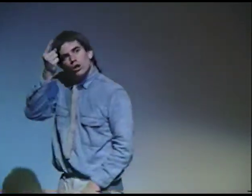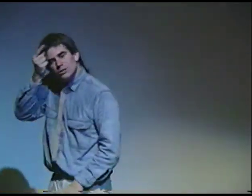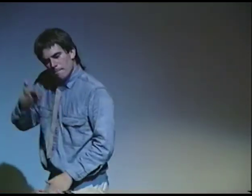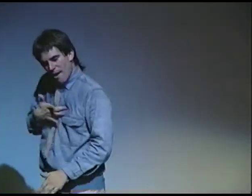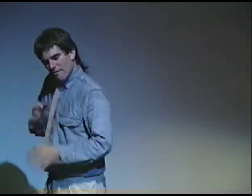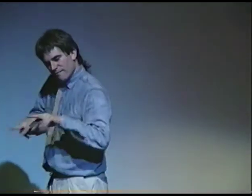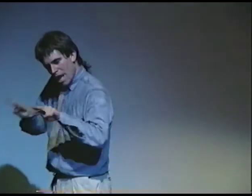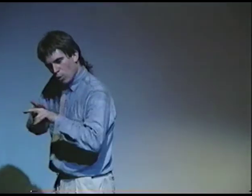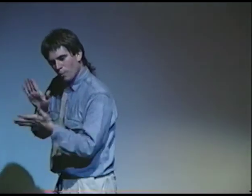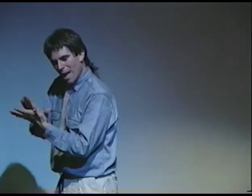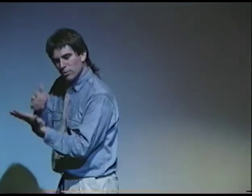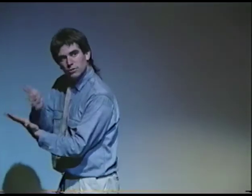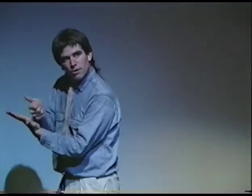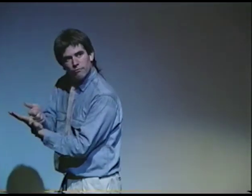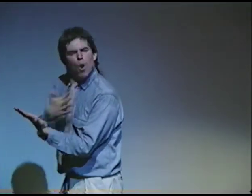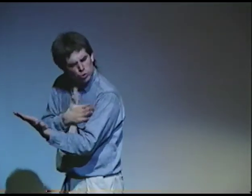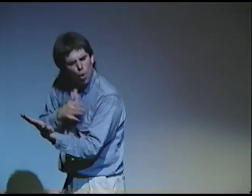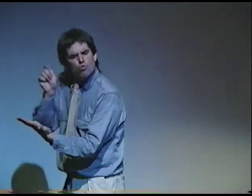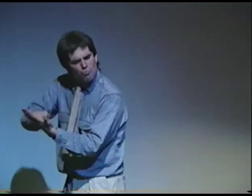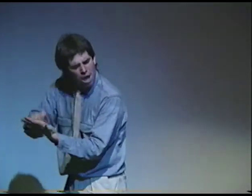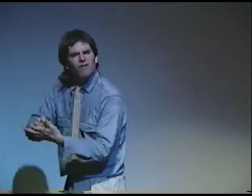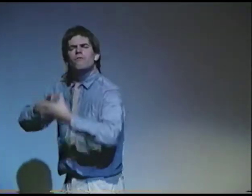So when I put things down on paper, that's my press agent.